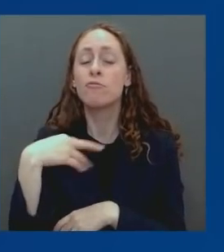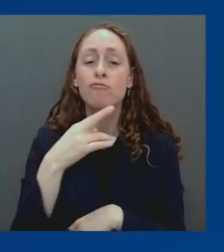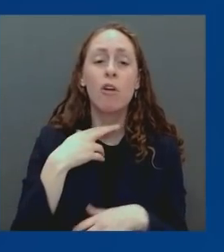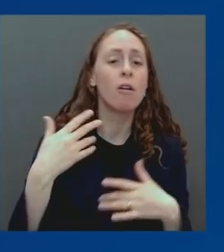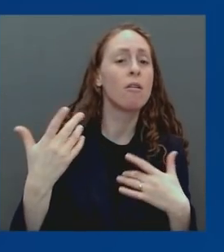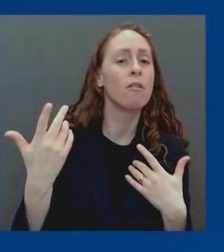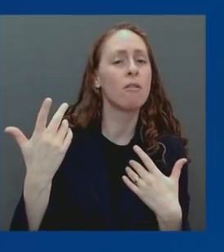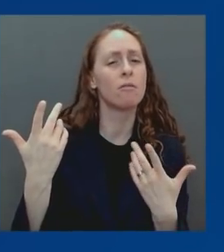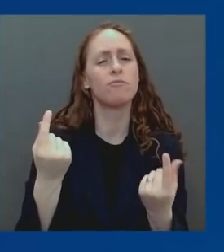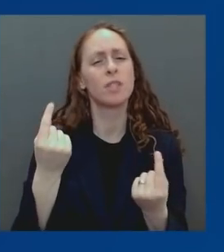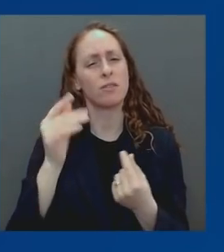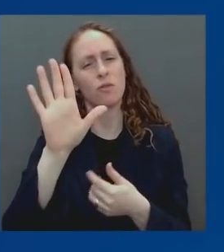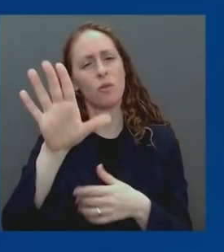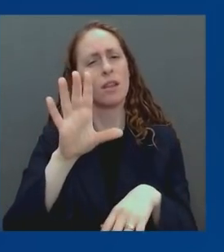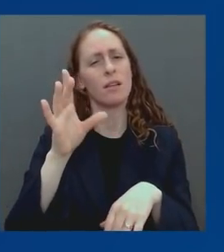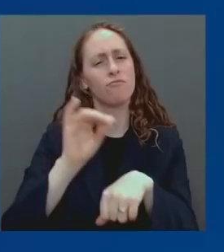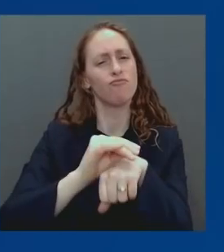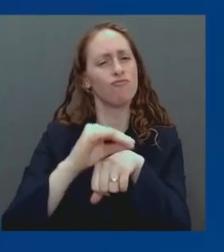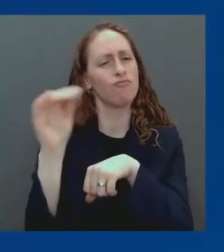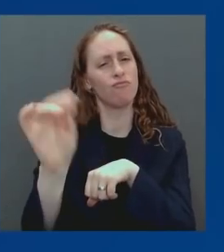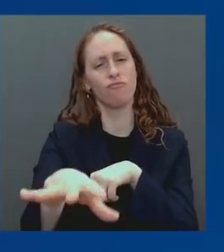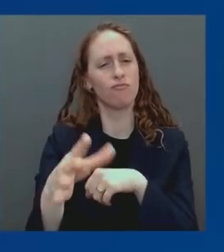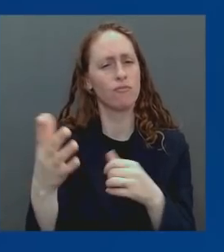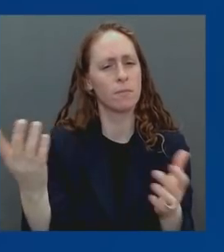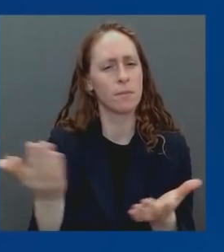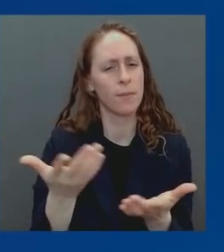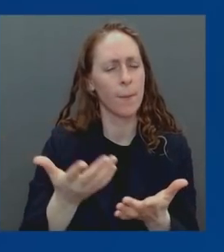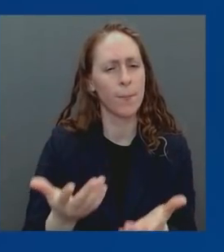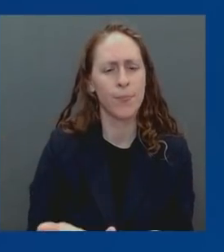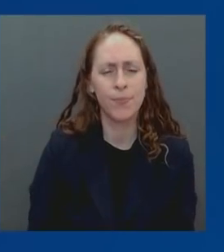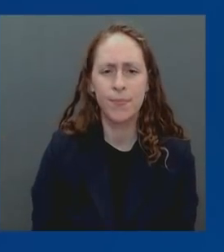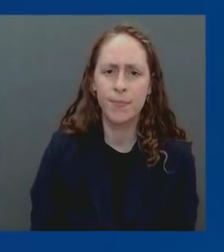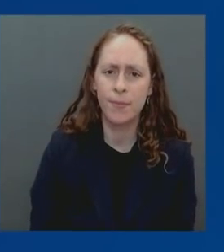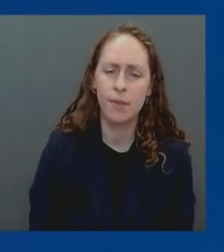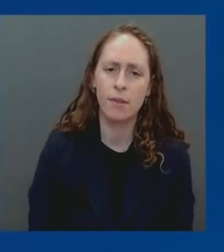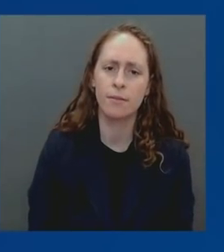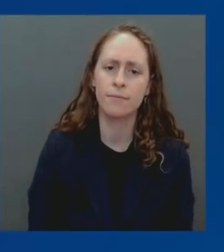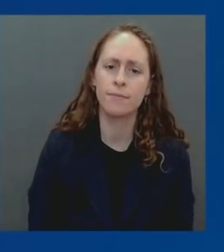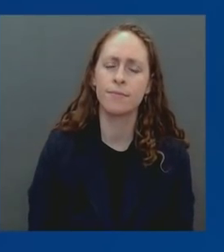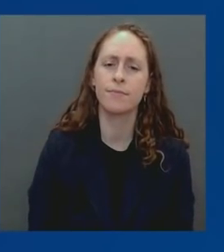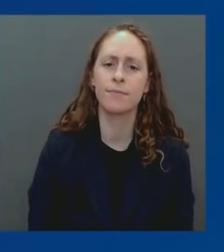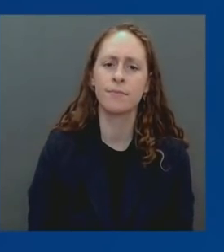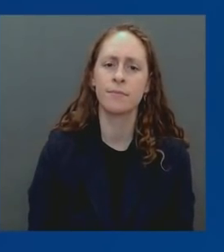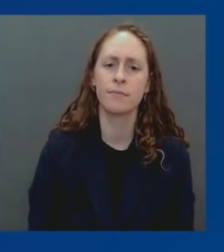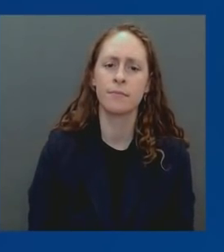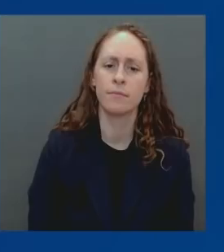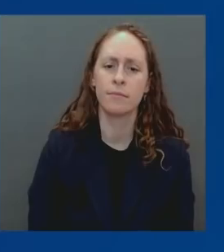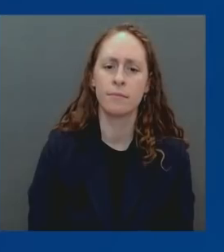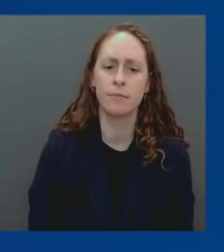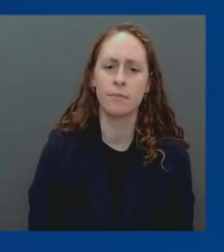in terms of gathering in groups? Mr. Zients: Hey, Jeff. This is Jeff. Why don't we just start with the baseline on where we are in the booster data.